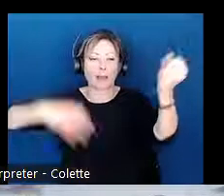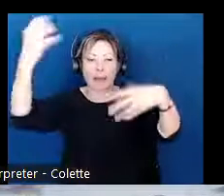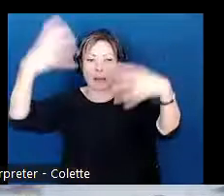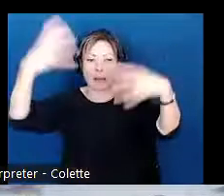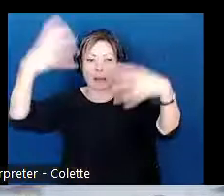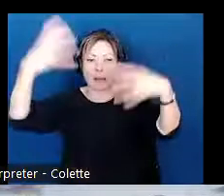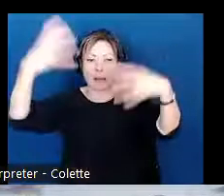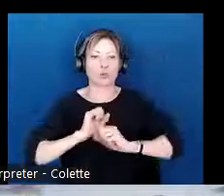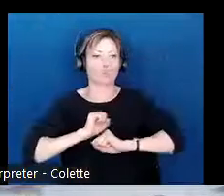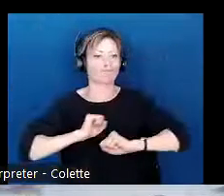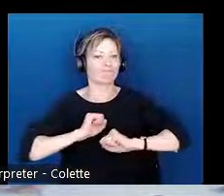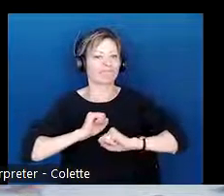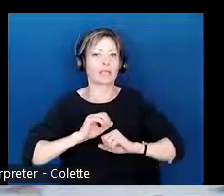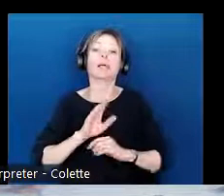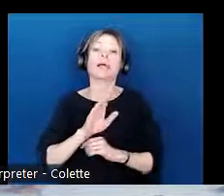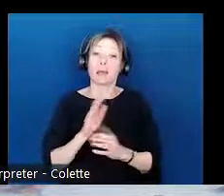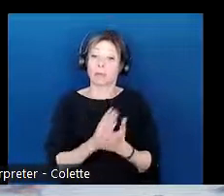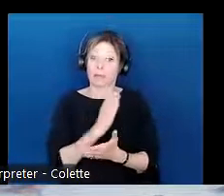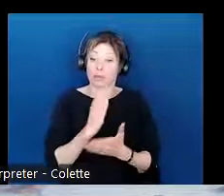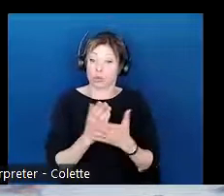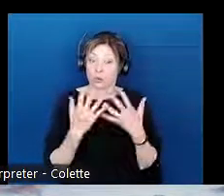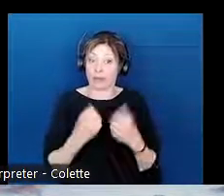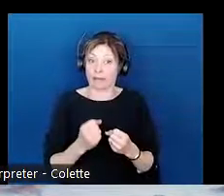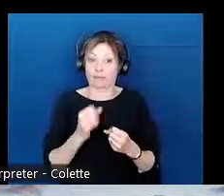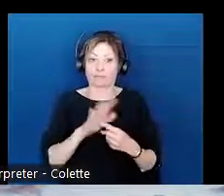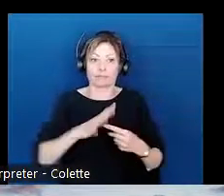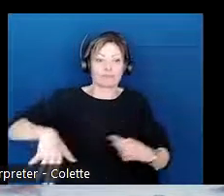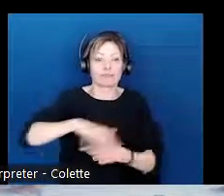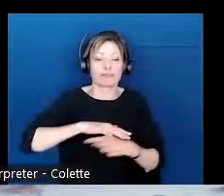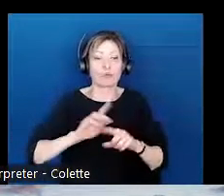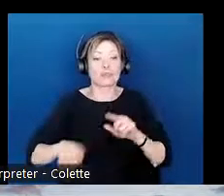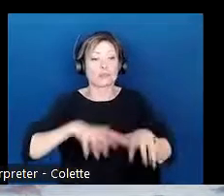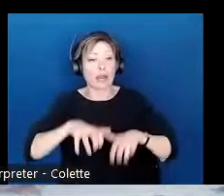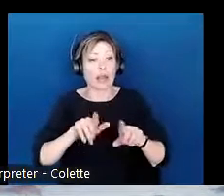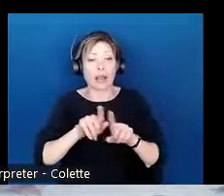species such as the Dartford warbler which is a bird and also the night jar which is